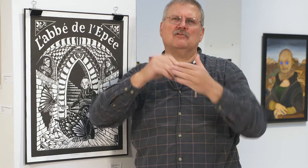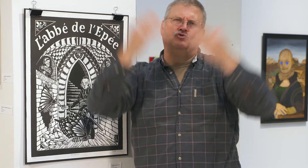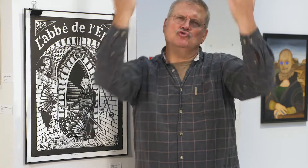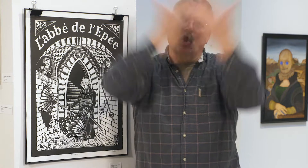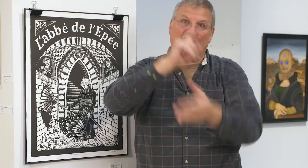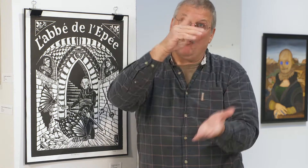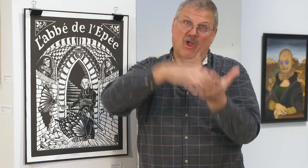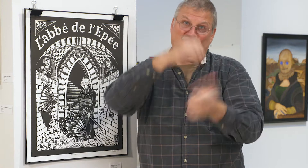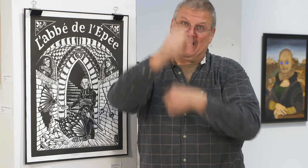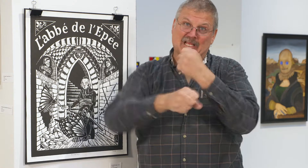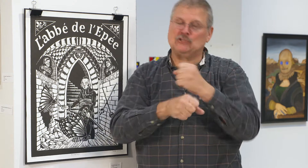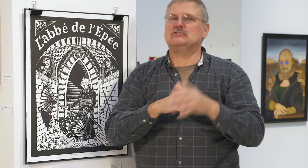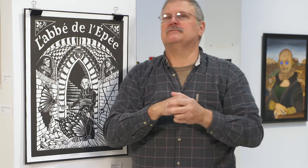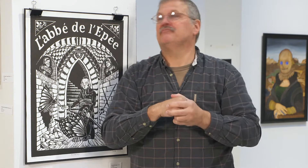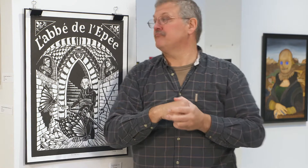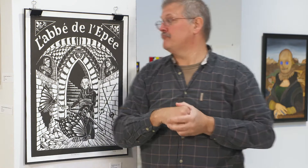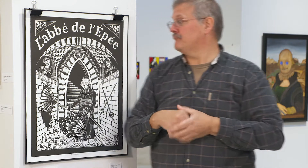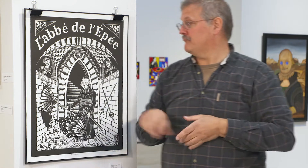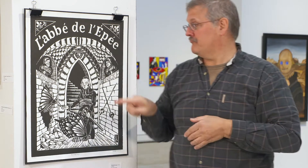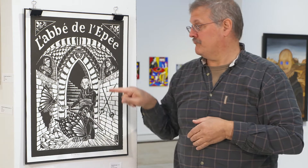leaving deaf people in the dark for over a millennium.